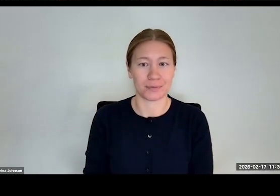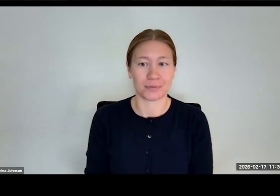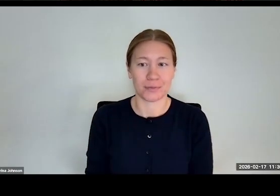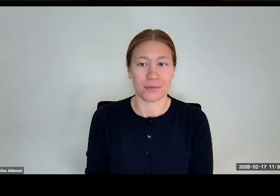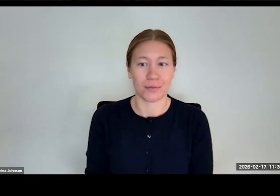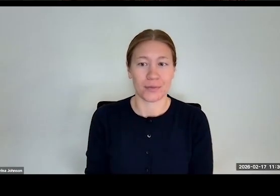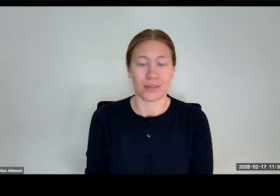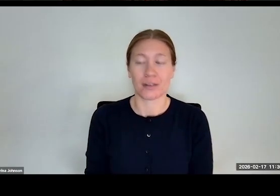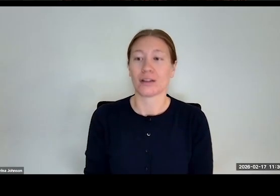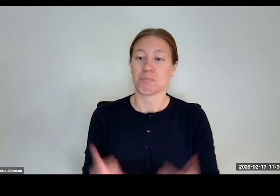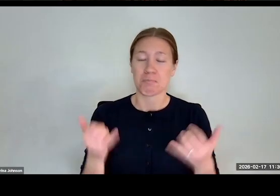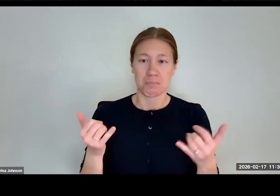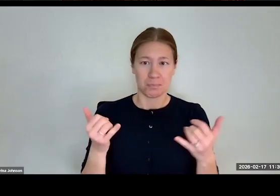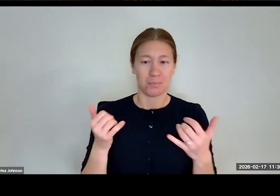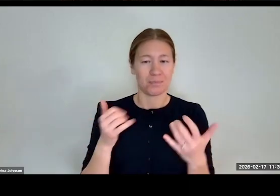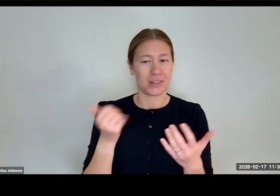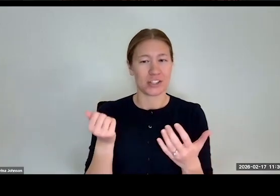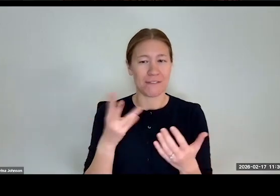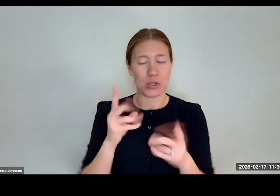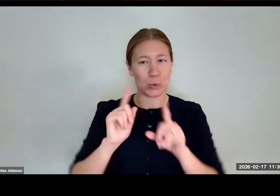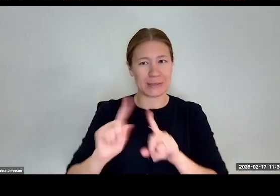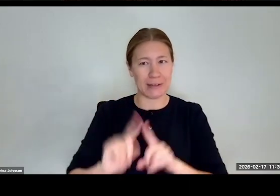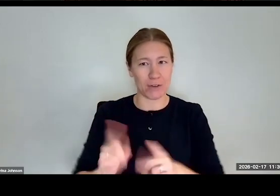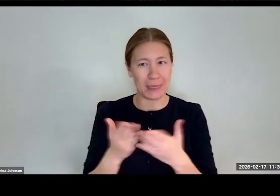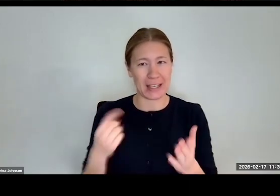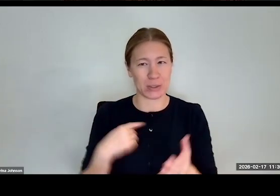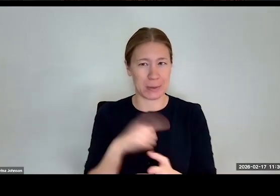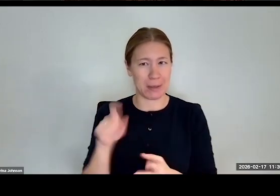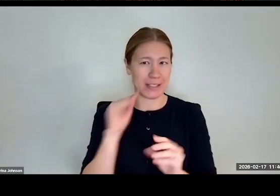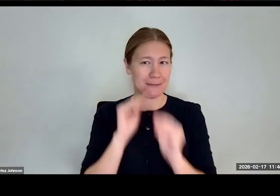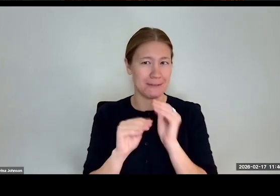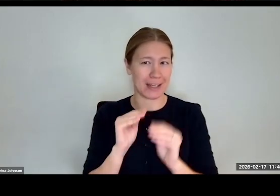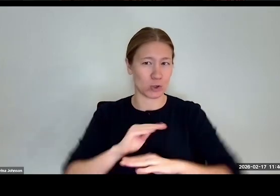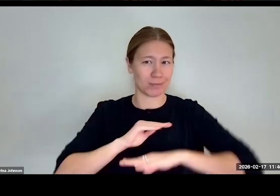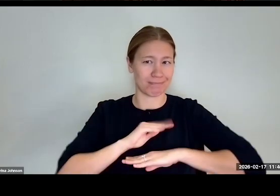So in slide one there are a few things that we need to fix up to meet our best practices.